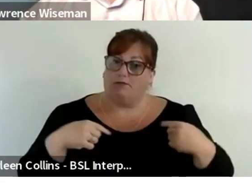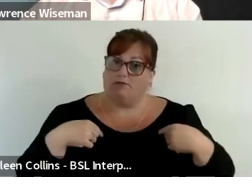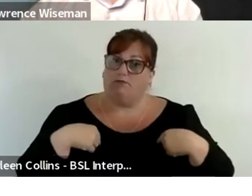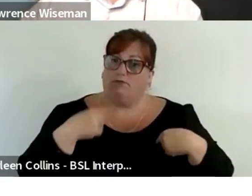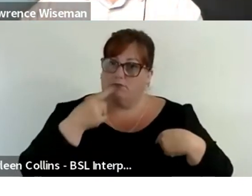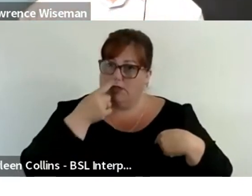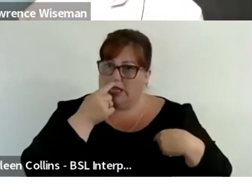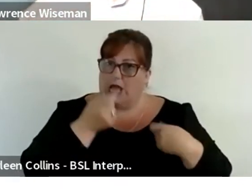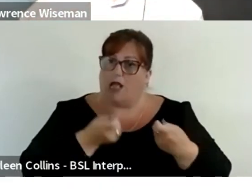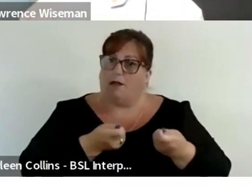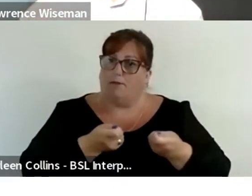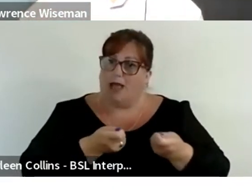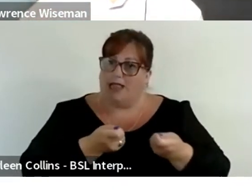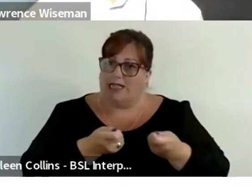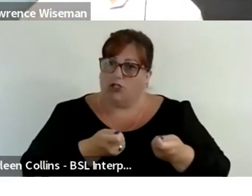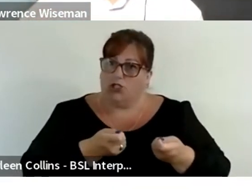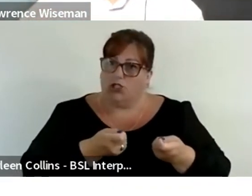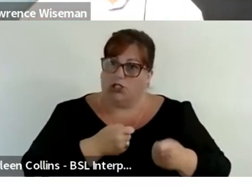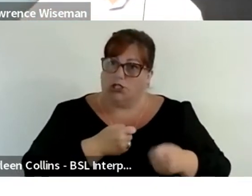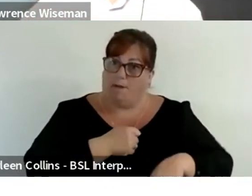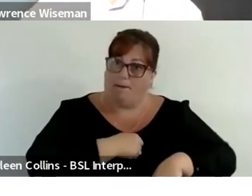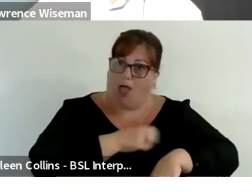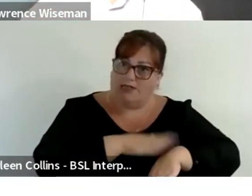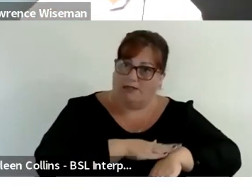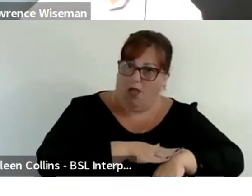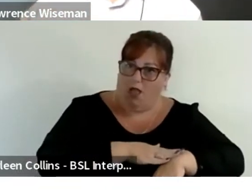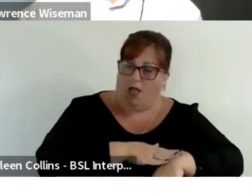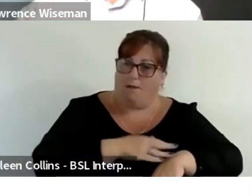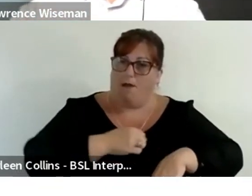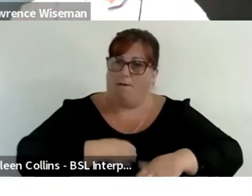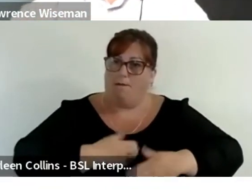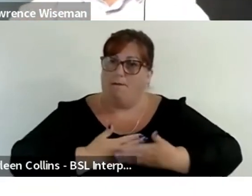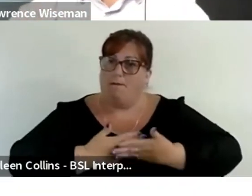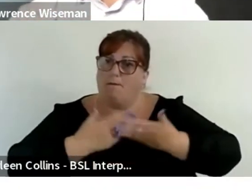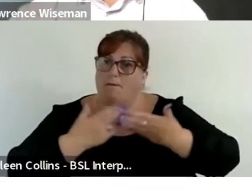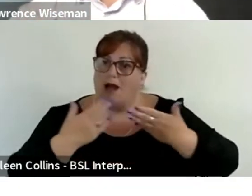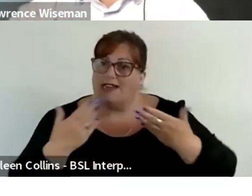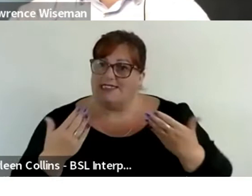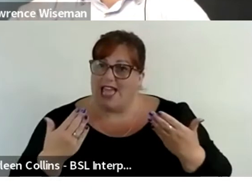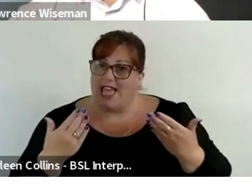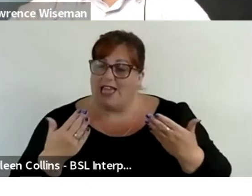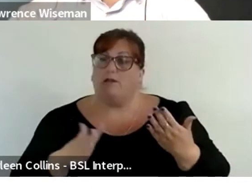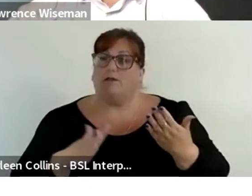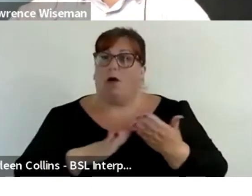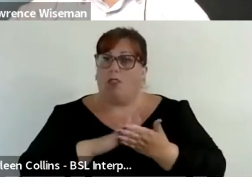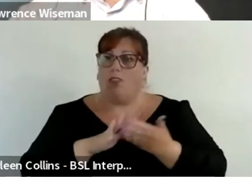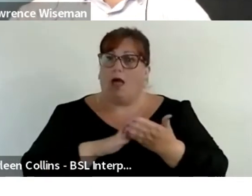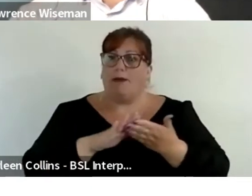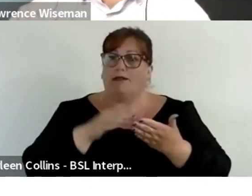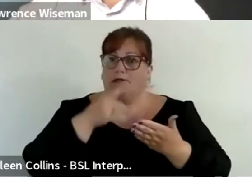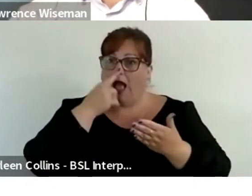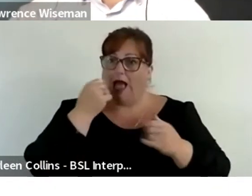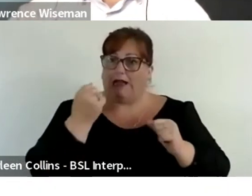structure my day, it doesn't impact my ability to do a full and high-quality job for my clients and my teams.